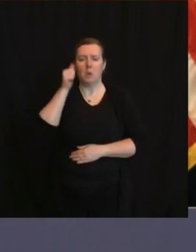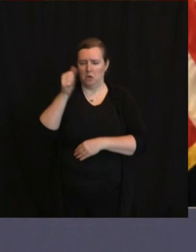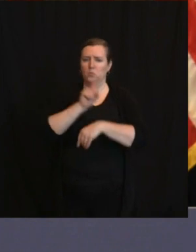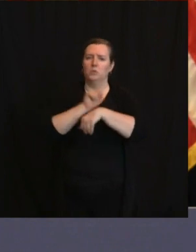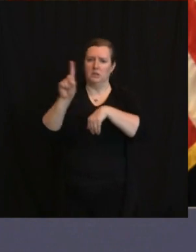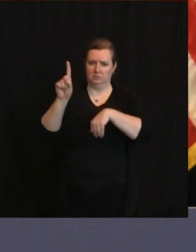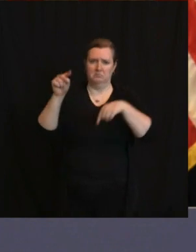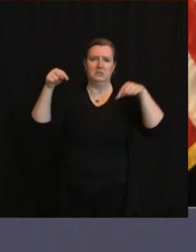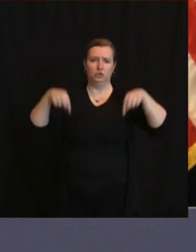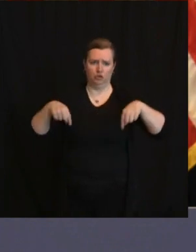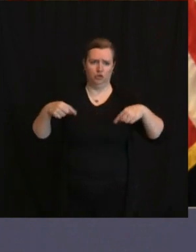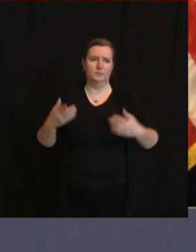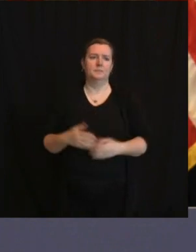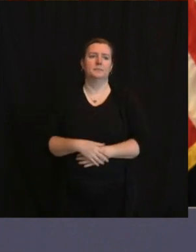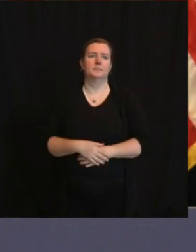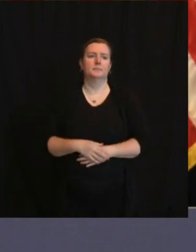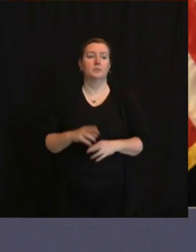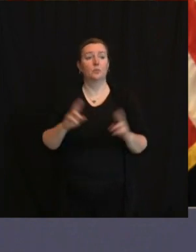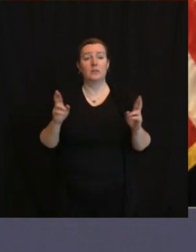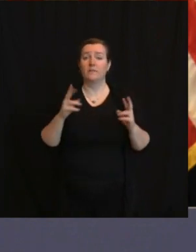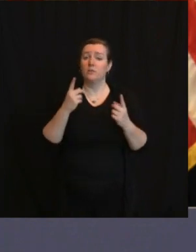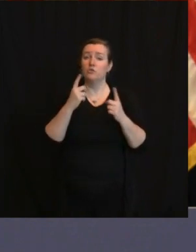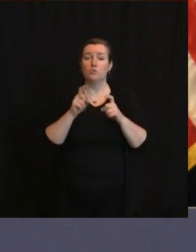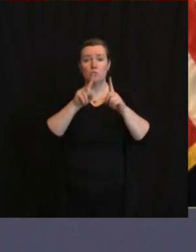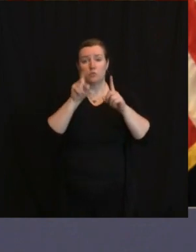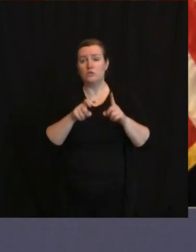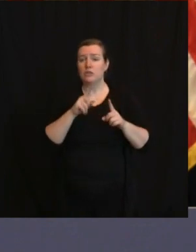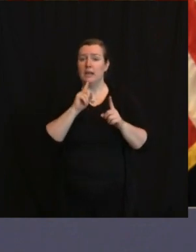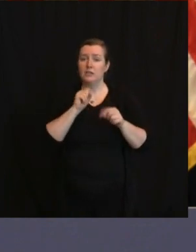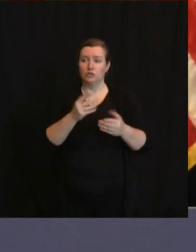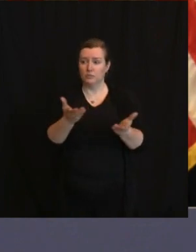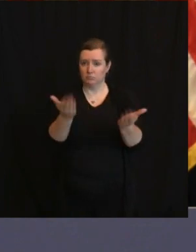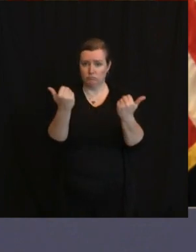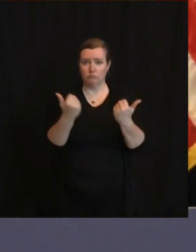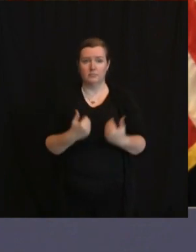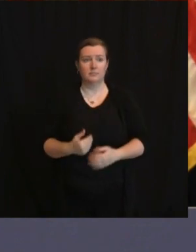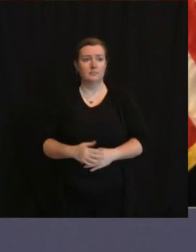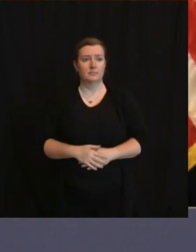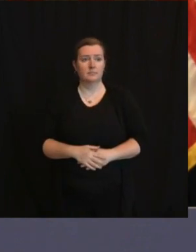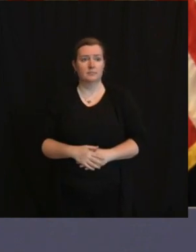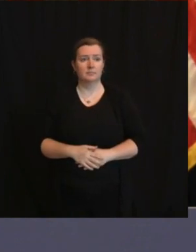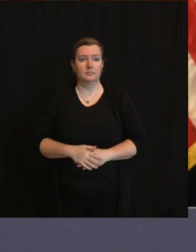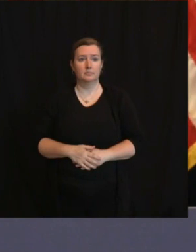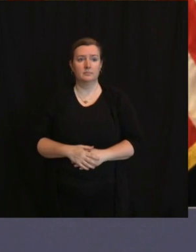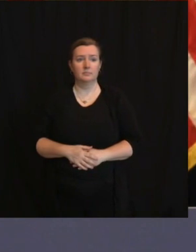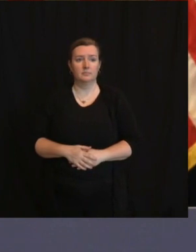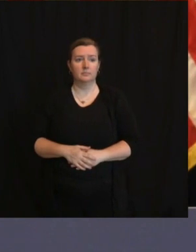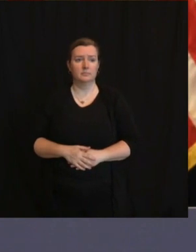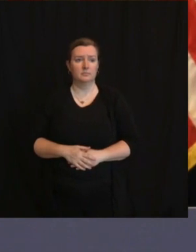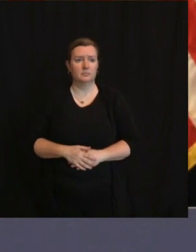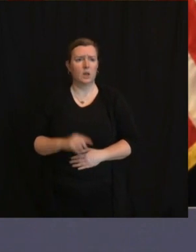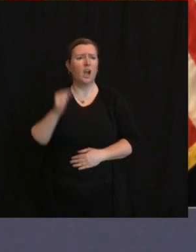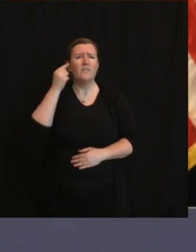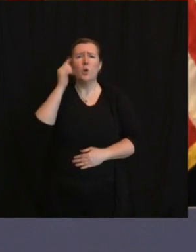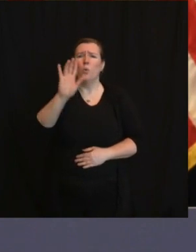FEW DEPENDING ON THE WHITE HOUSE THAT MAY SHIFT AS THE WEEK GOES ON. UNLESS YOU HEAR OTHERWISE, 1:00 P.M. TOMORROW.